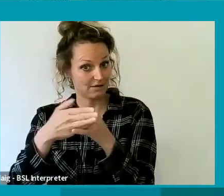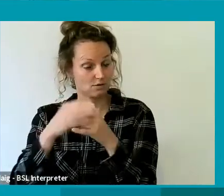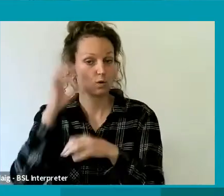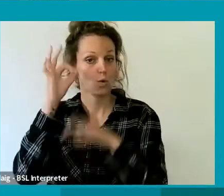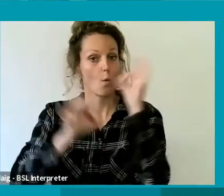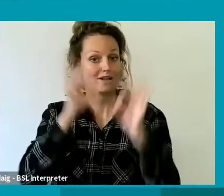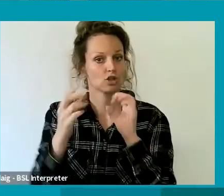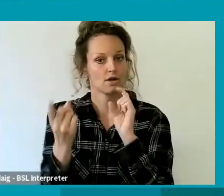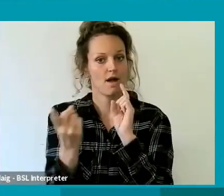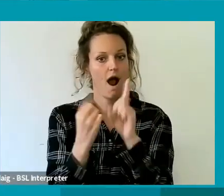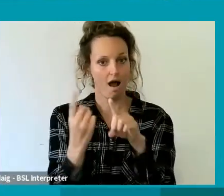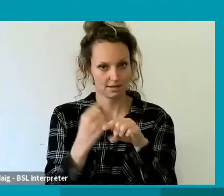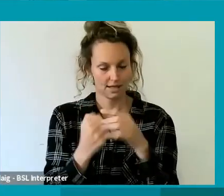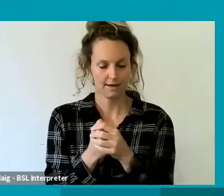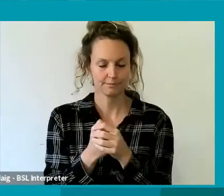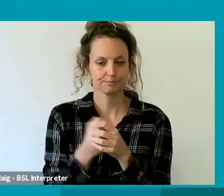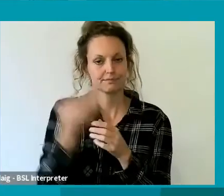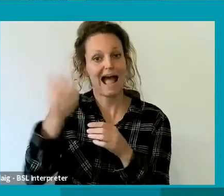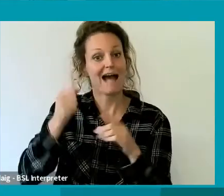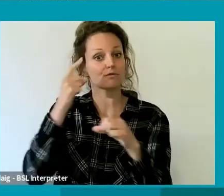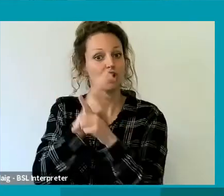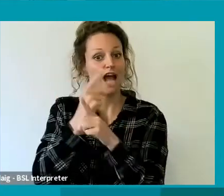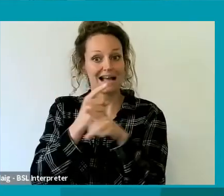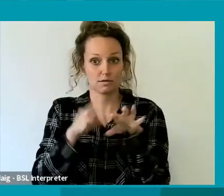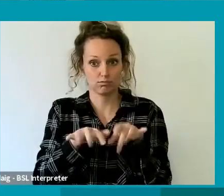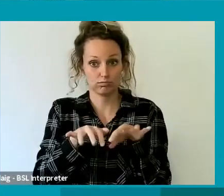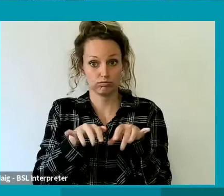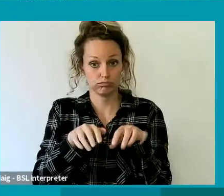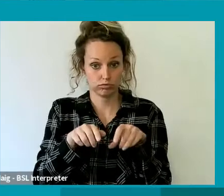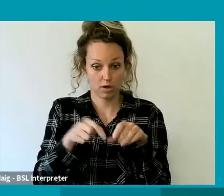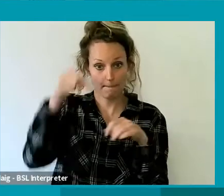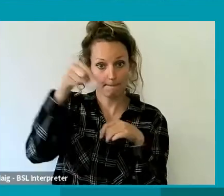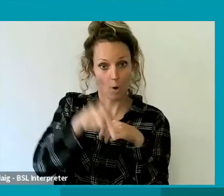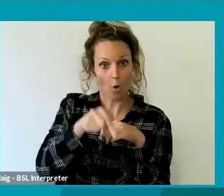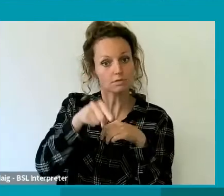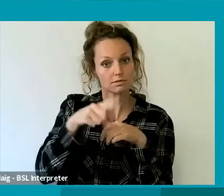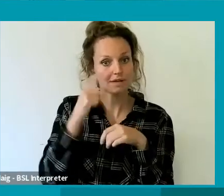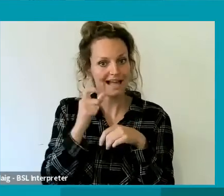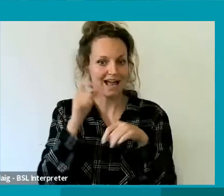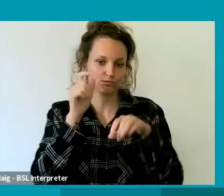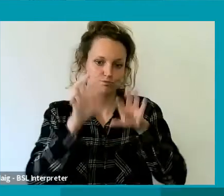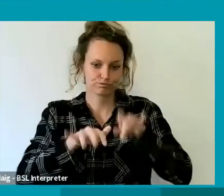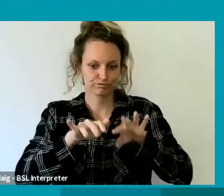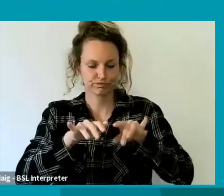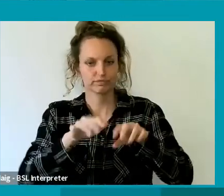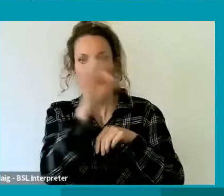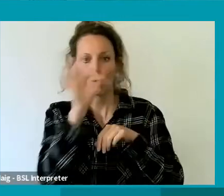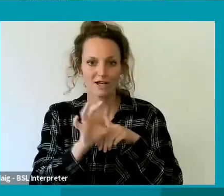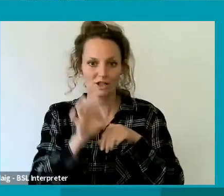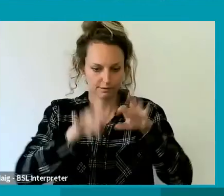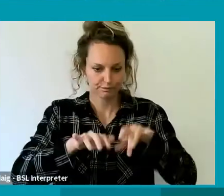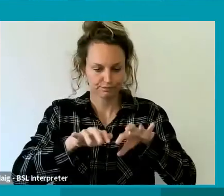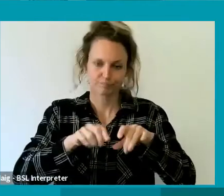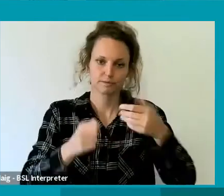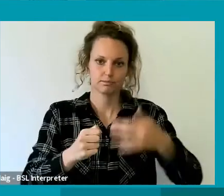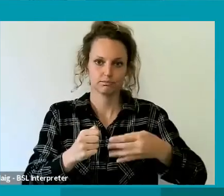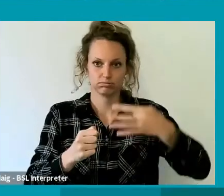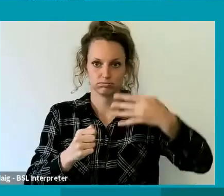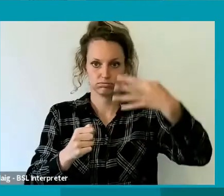so please feel free to chat away to us and actually to each other as well. We do... It's really important that you share your experiences.